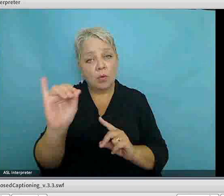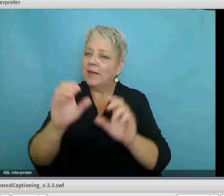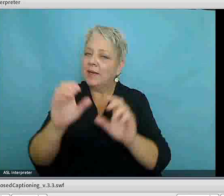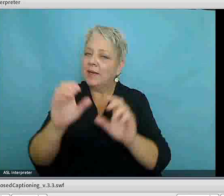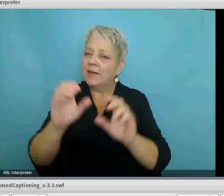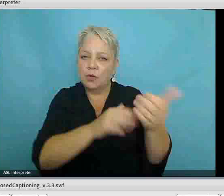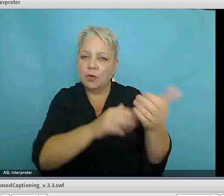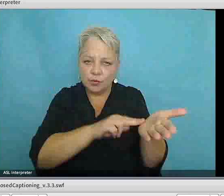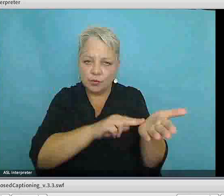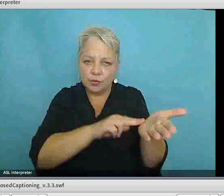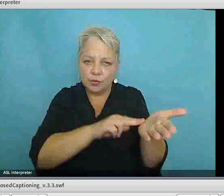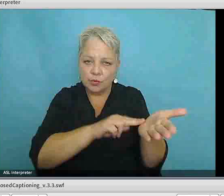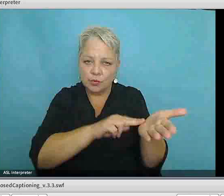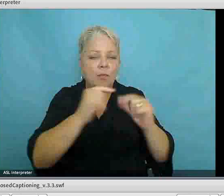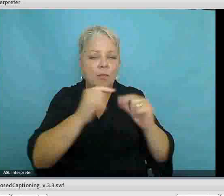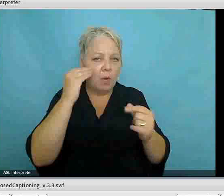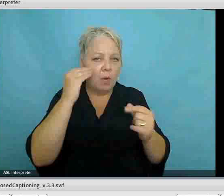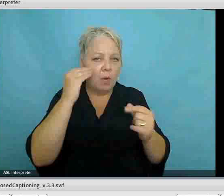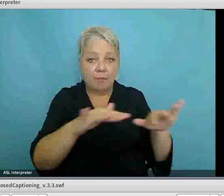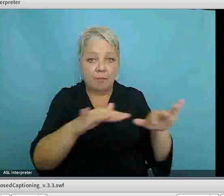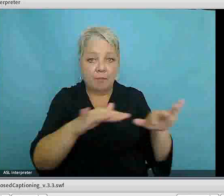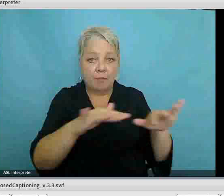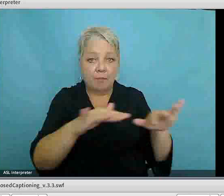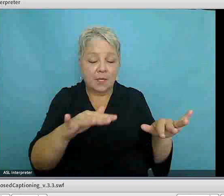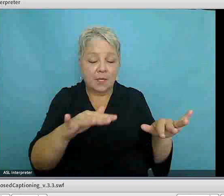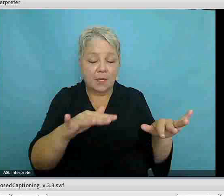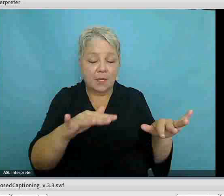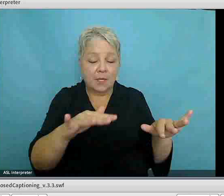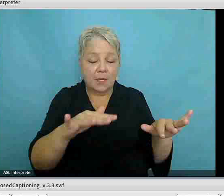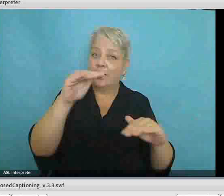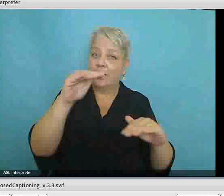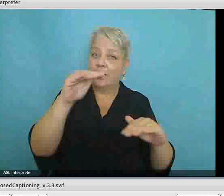Will One Care be made available to the remainder of the state at a future date?